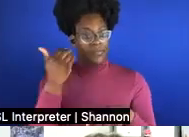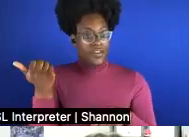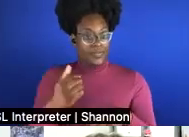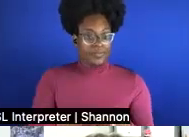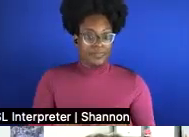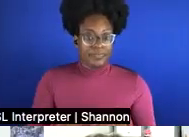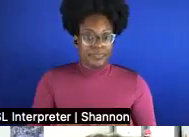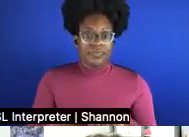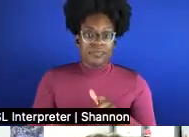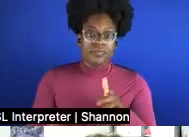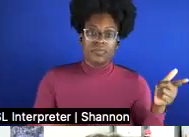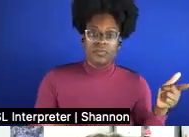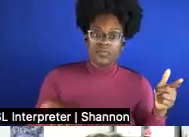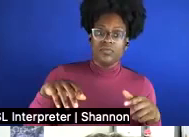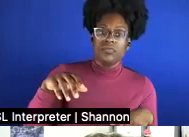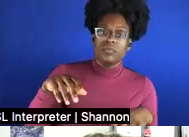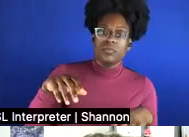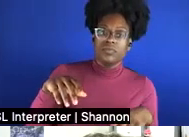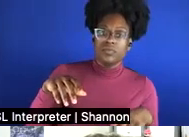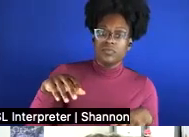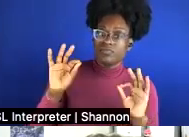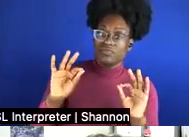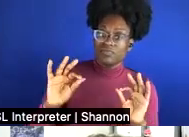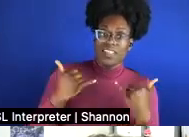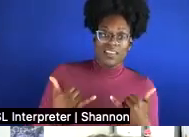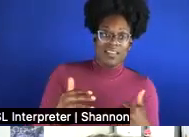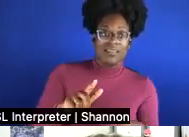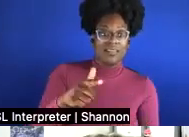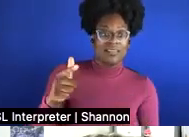Sarah-Jean is the coordinator of the Write Site at Athabasca University,